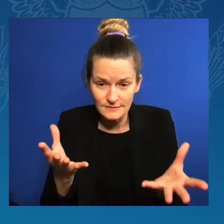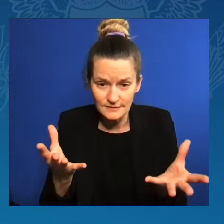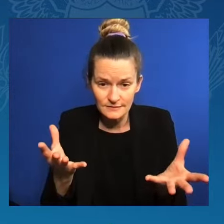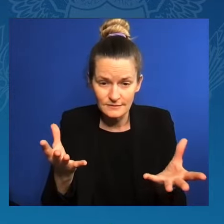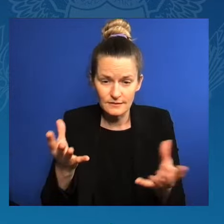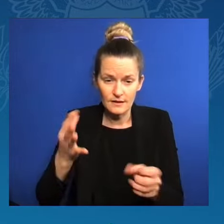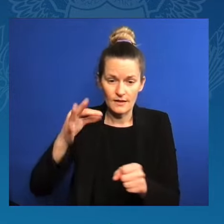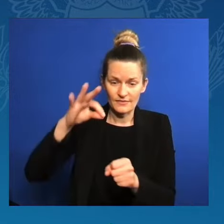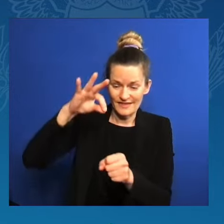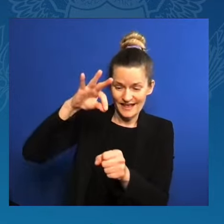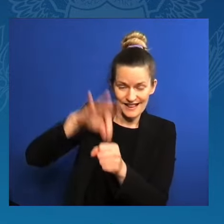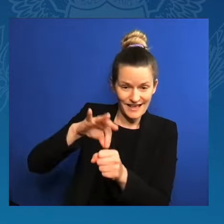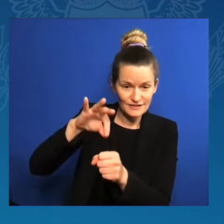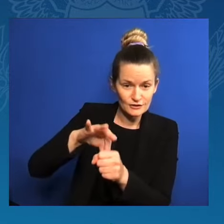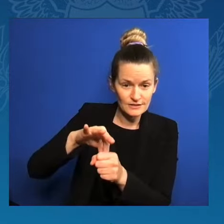and organizing works.